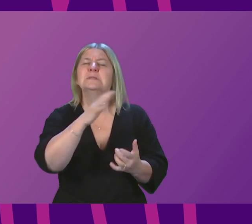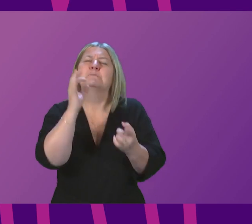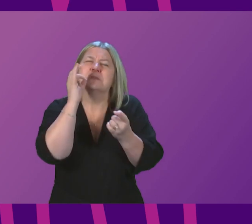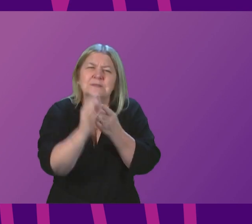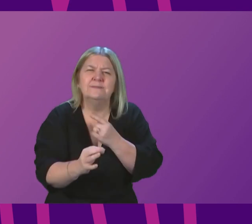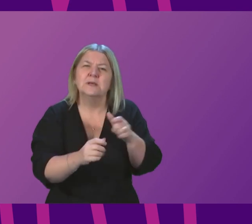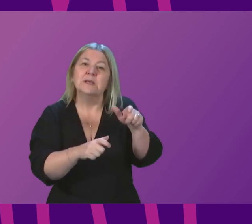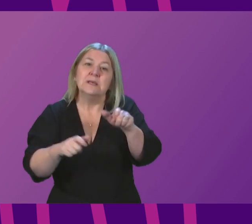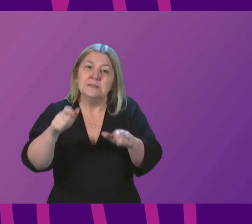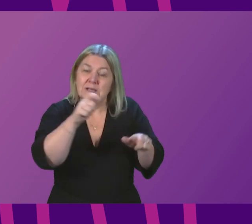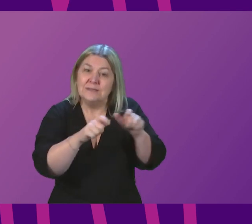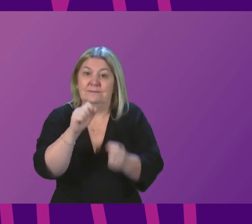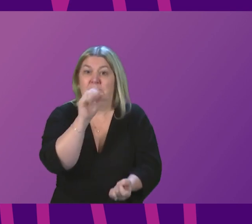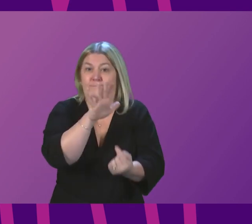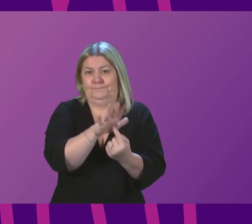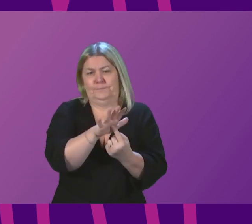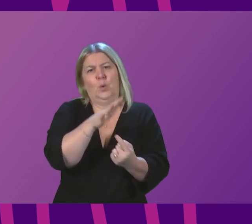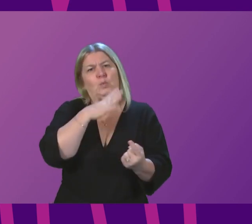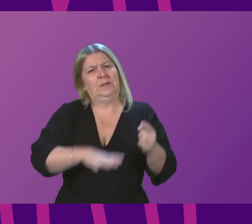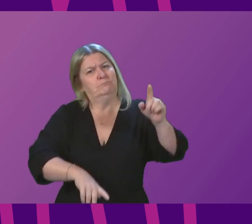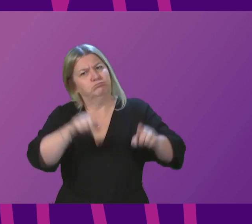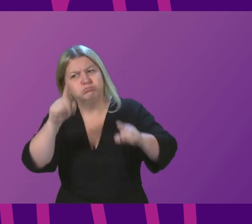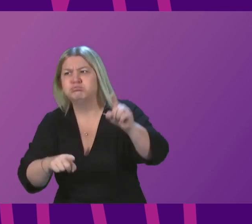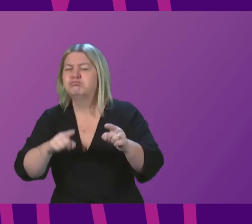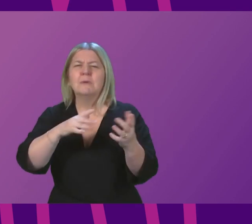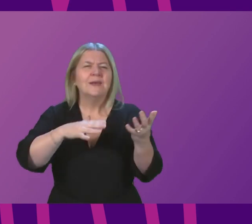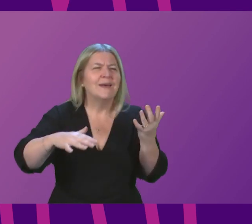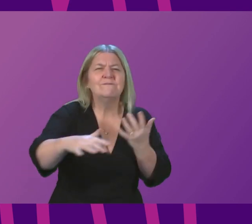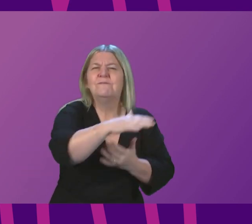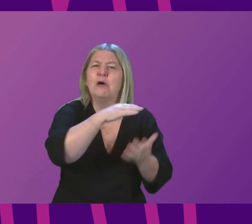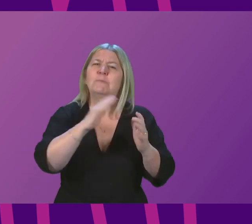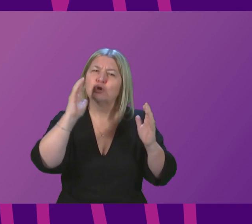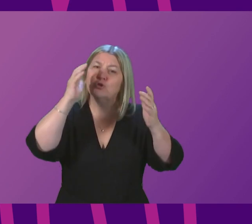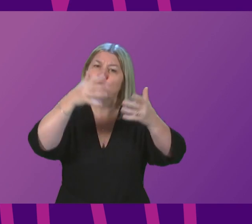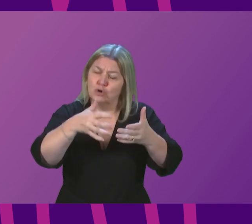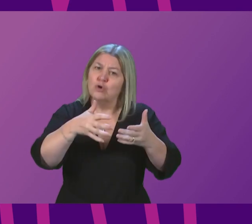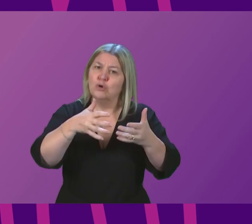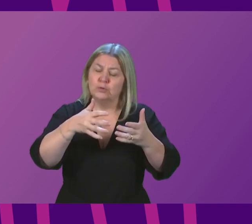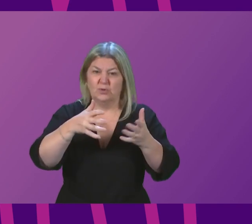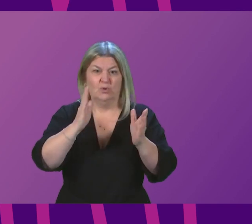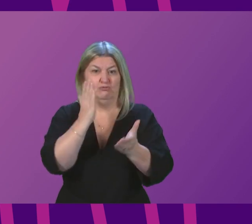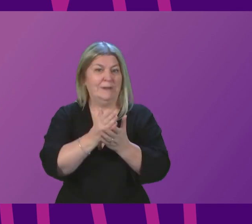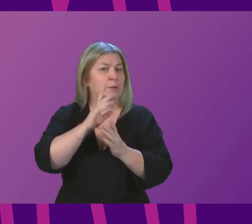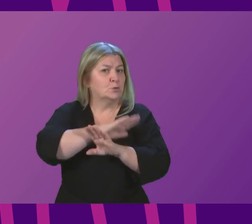interest, will biodiversity and environmental concerns also be taken into account?